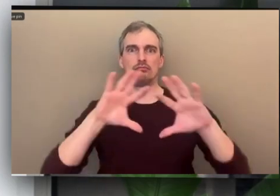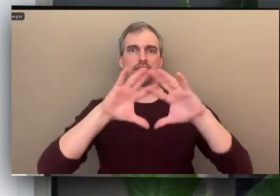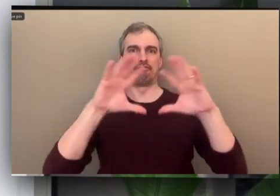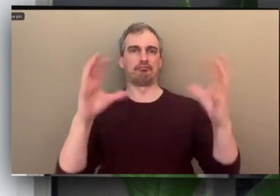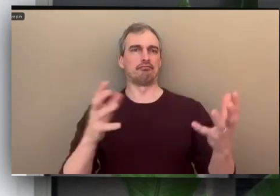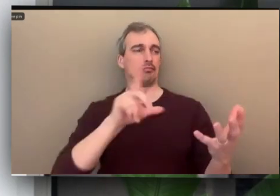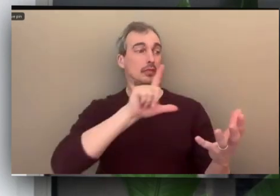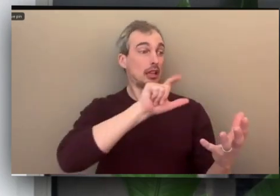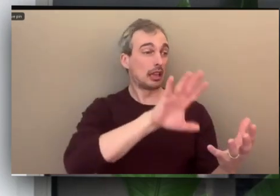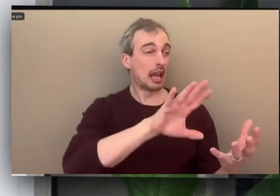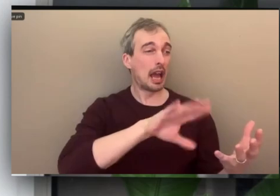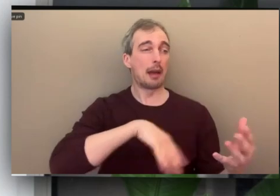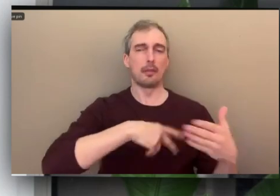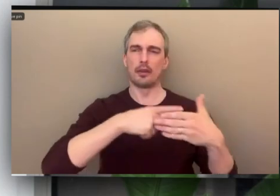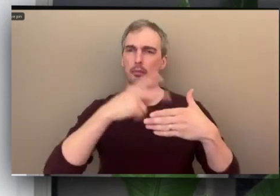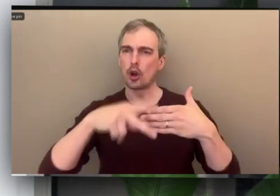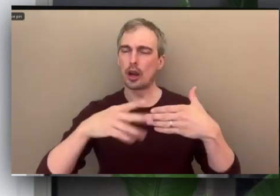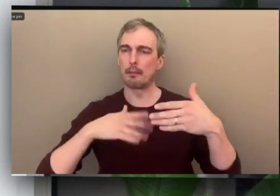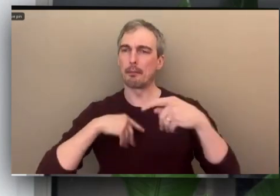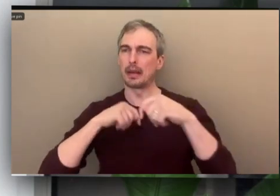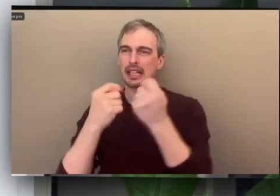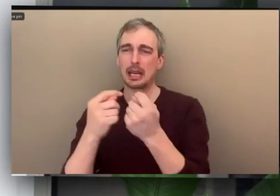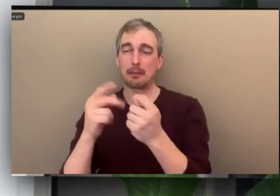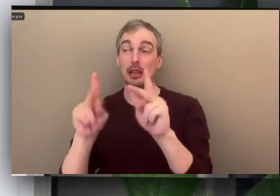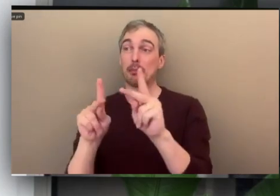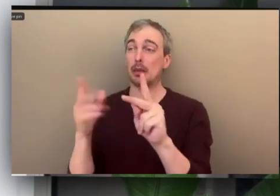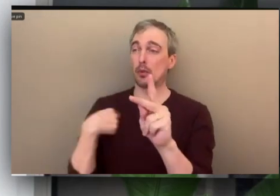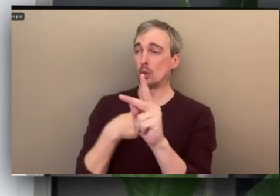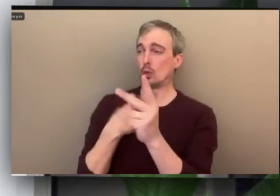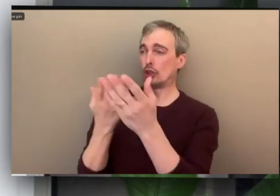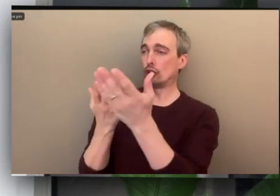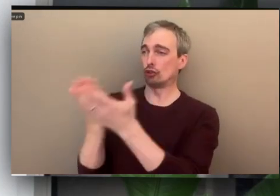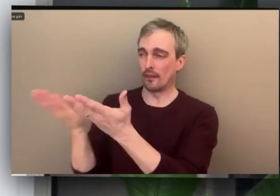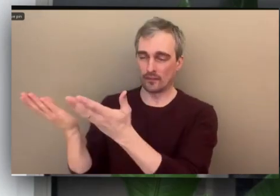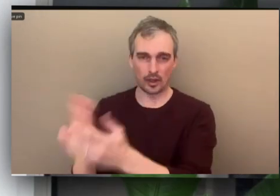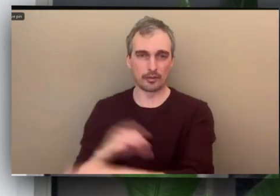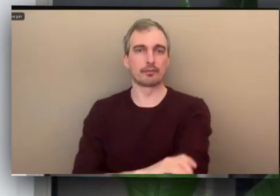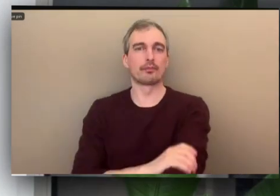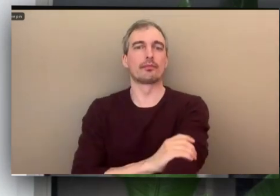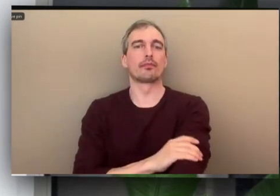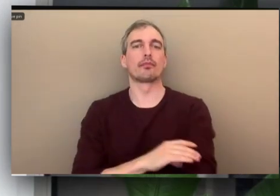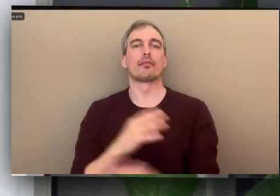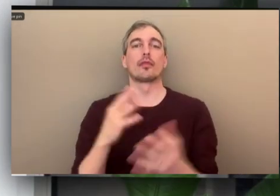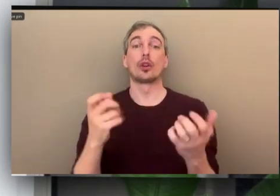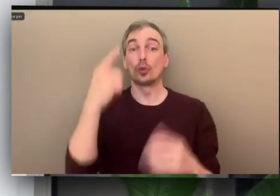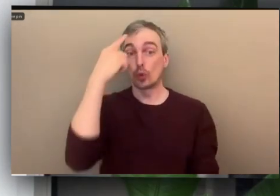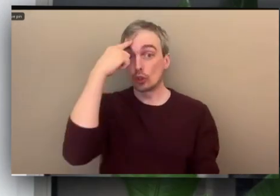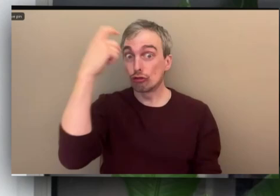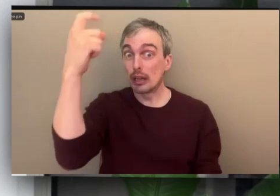And that is: I ask everybody... I want everybody to dream bigger. I want you to dream the impossible.